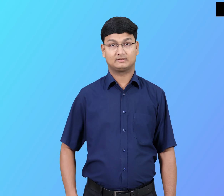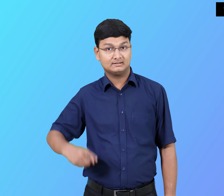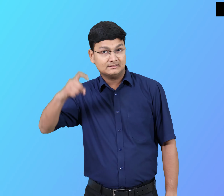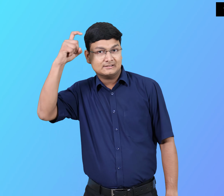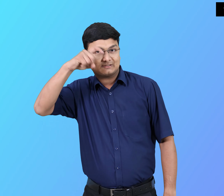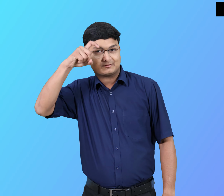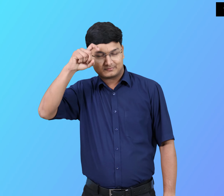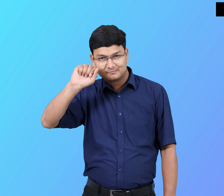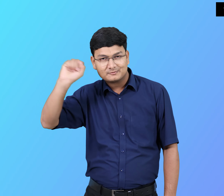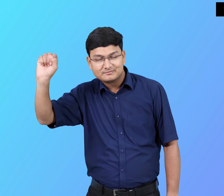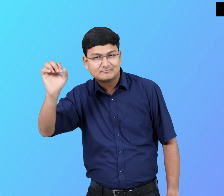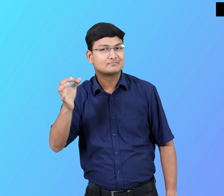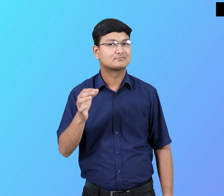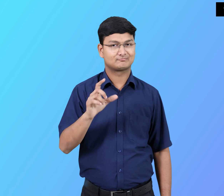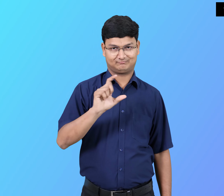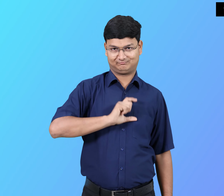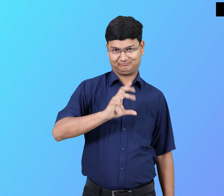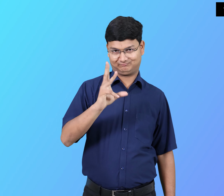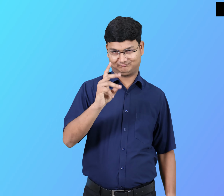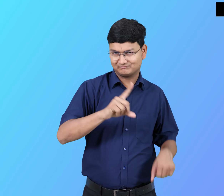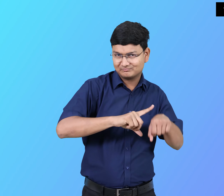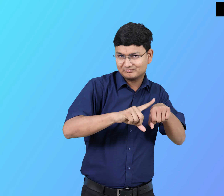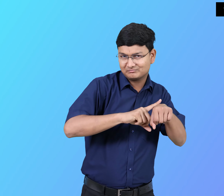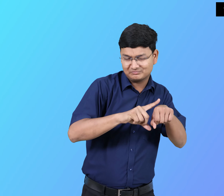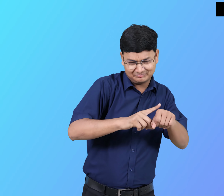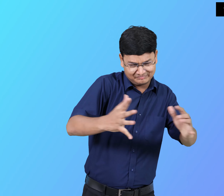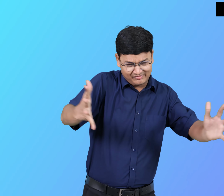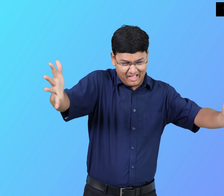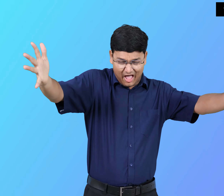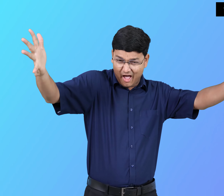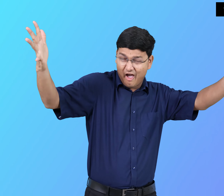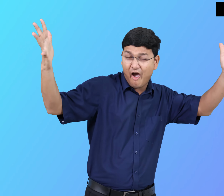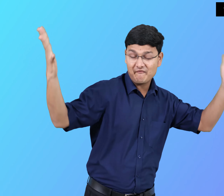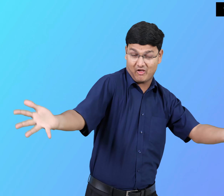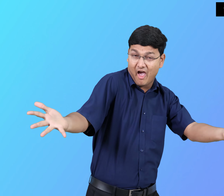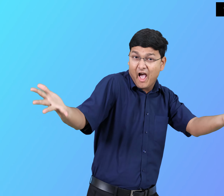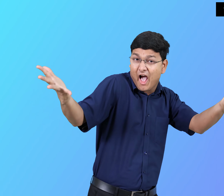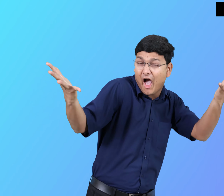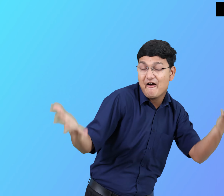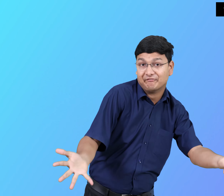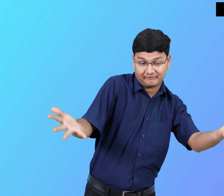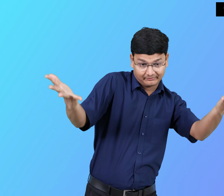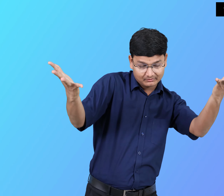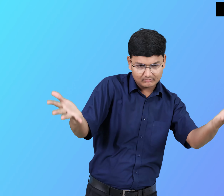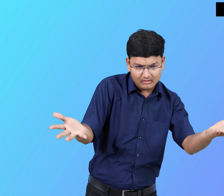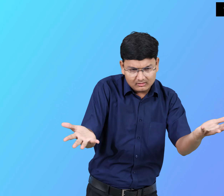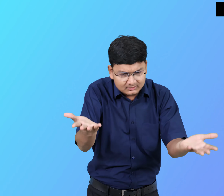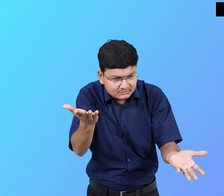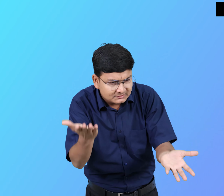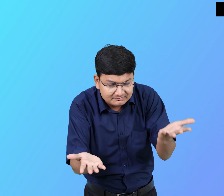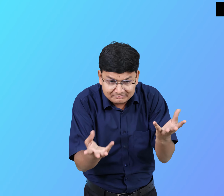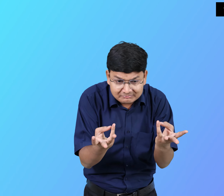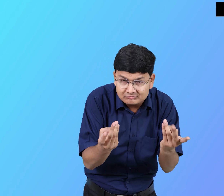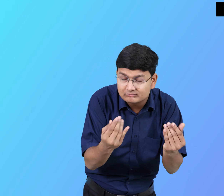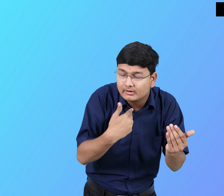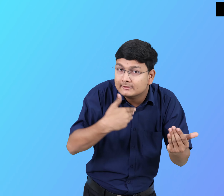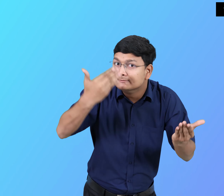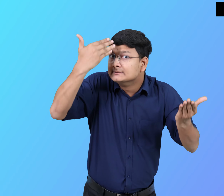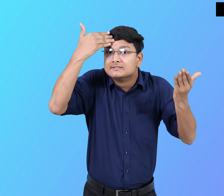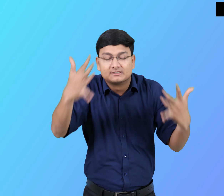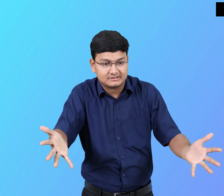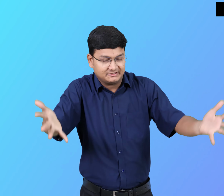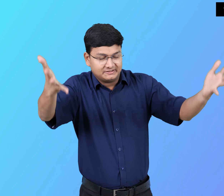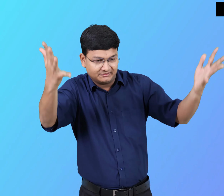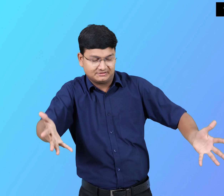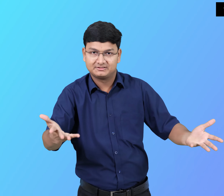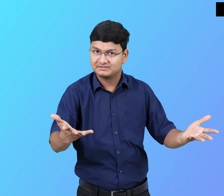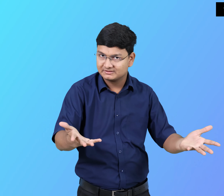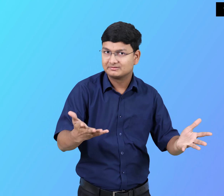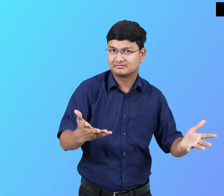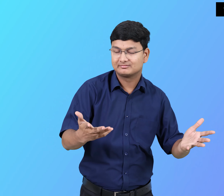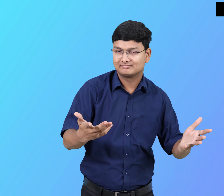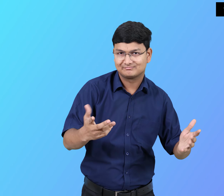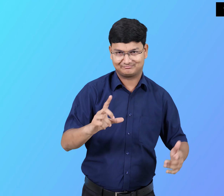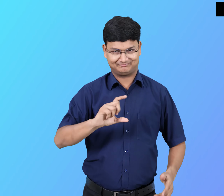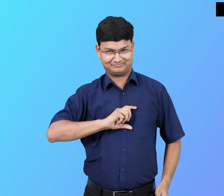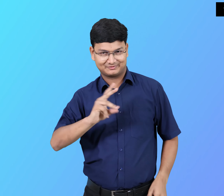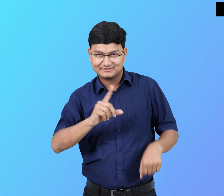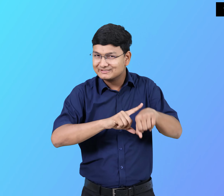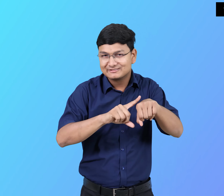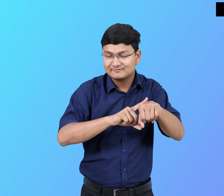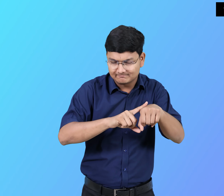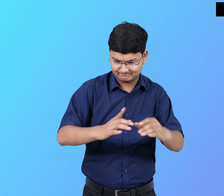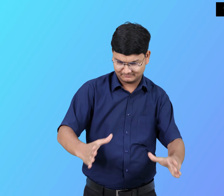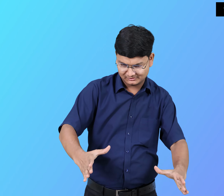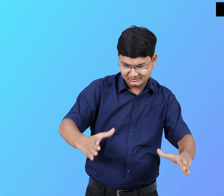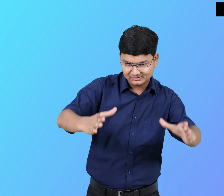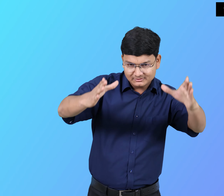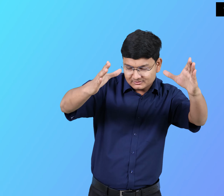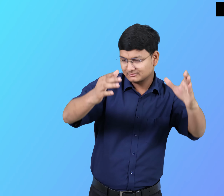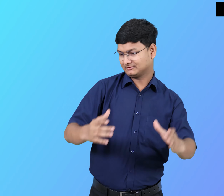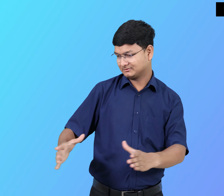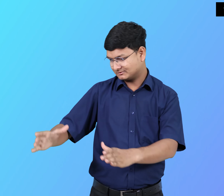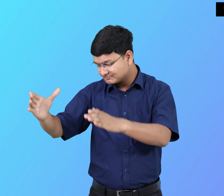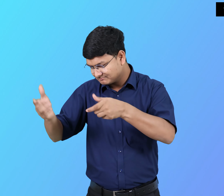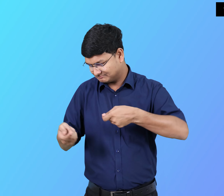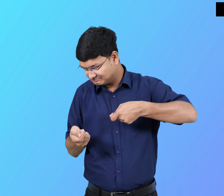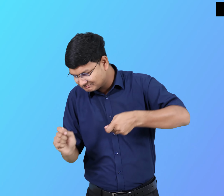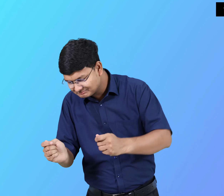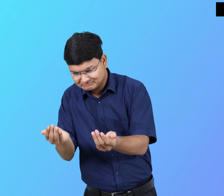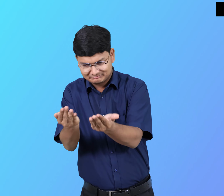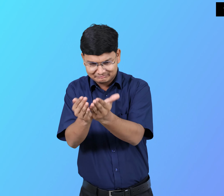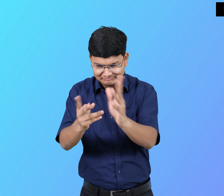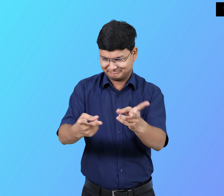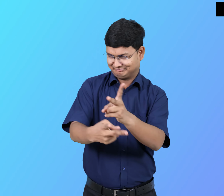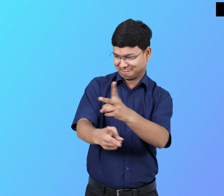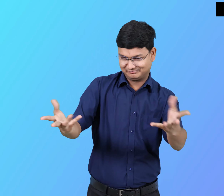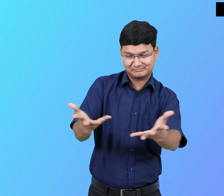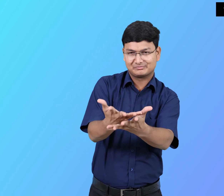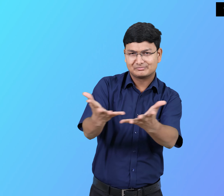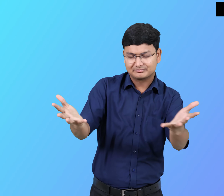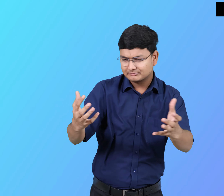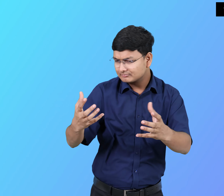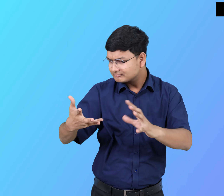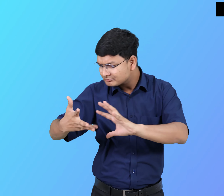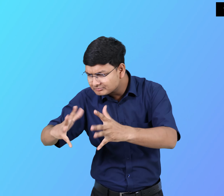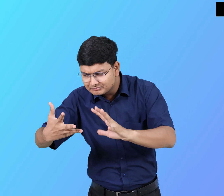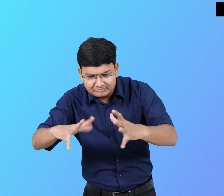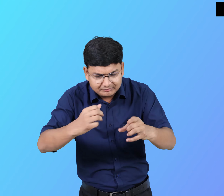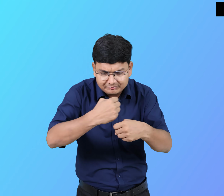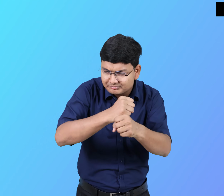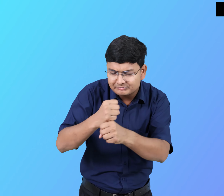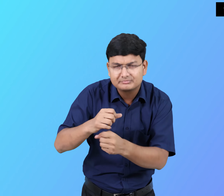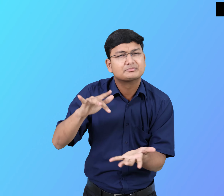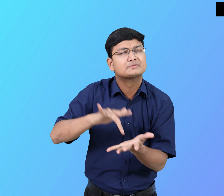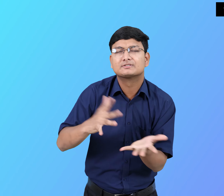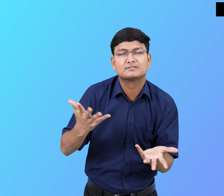Solomon never weighed the bronze that was used to make these things. There was too much to weigh, so the total weight was never known.